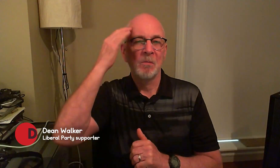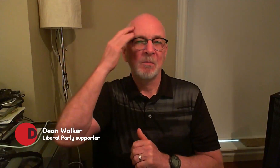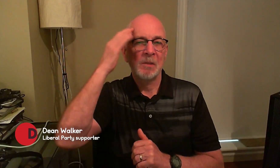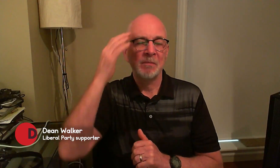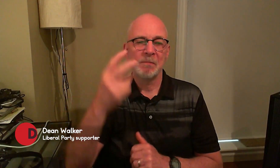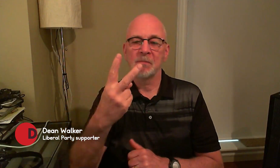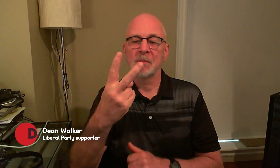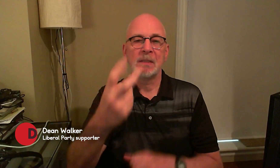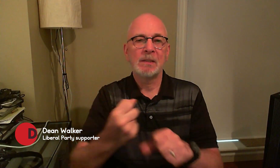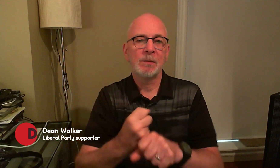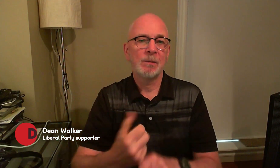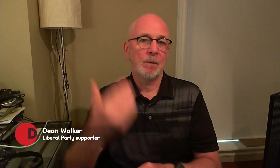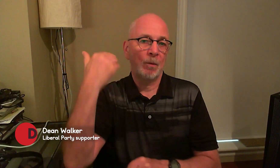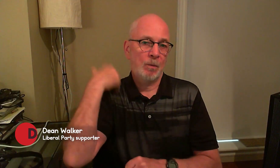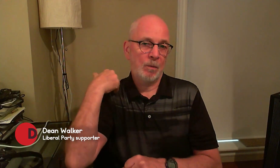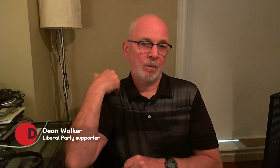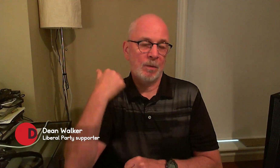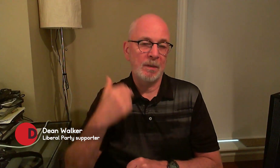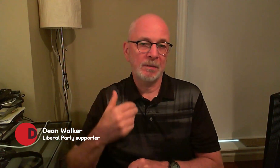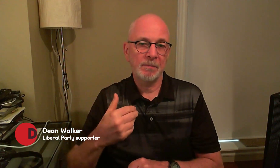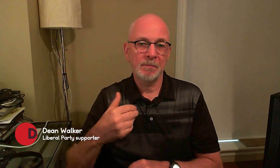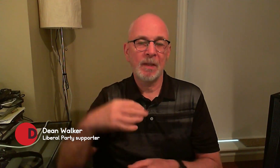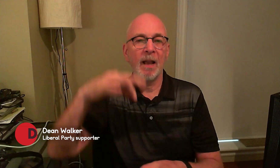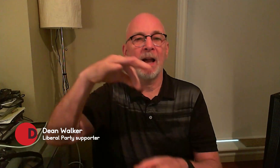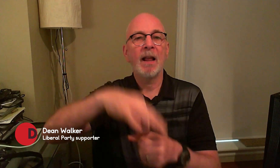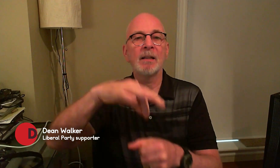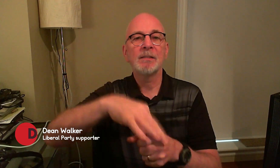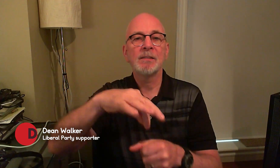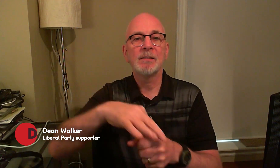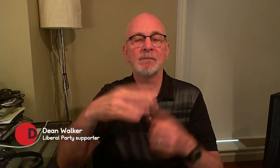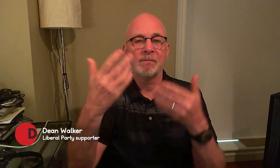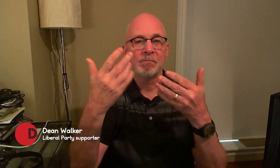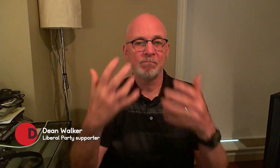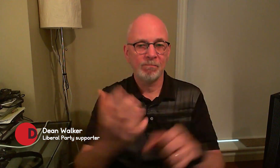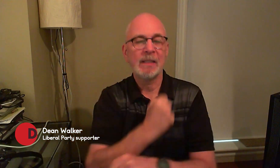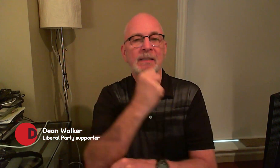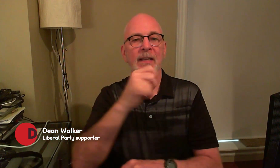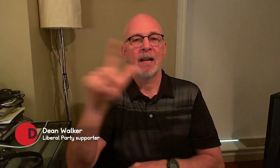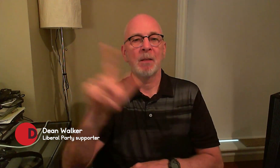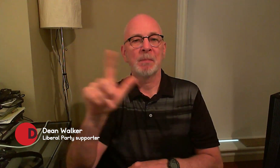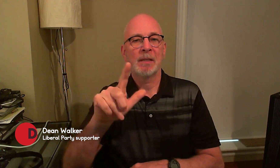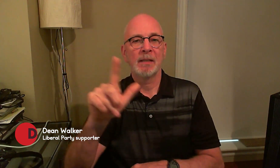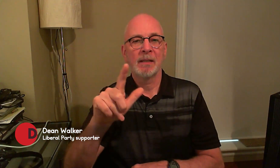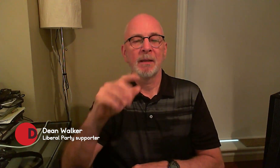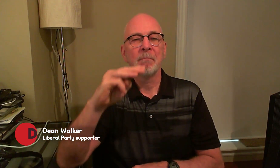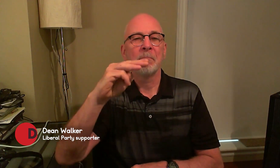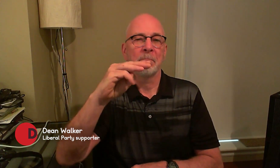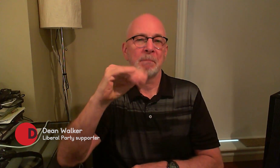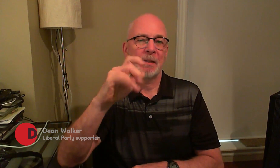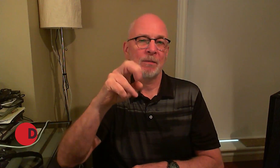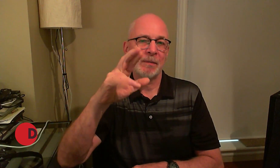As you know two years ago the Liberals won the elections as a minority.